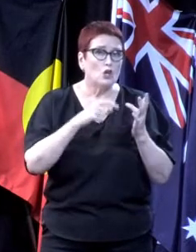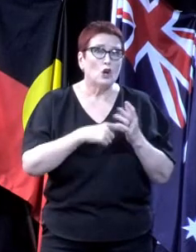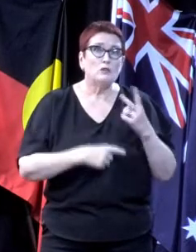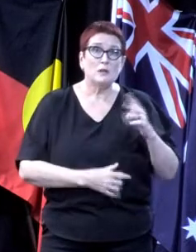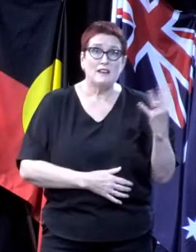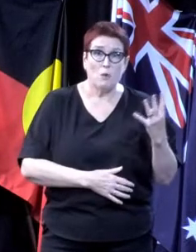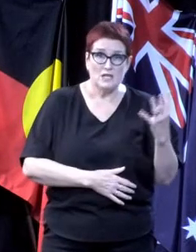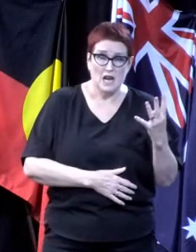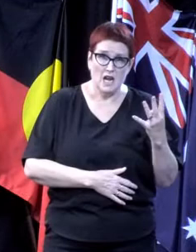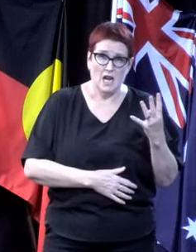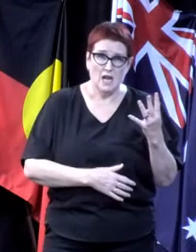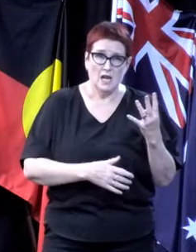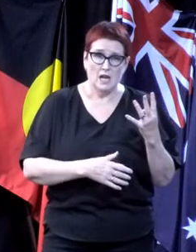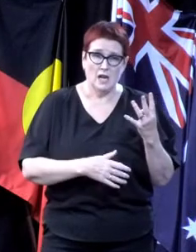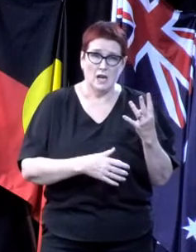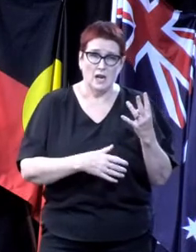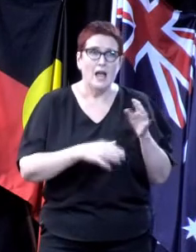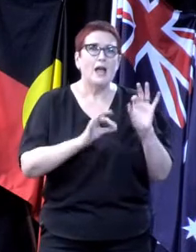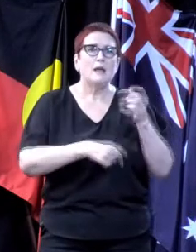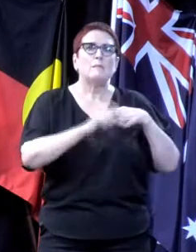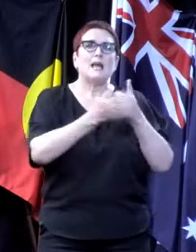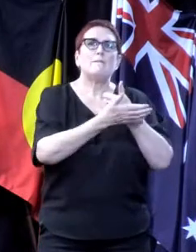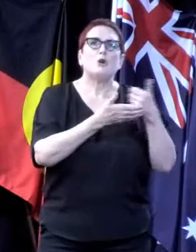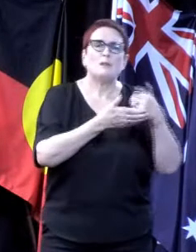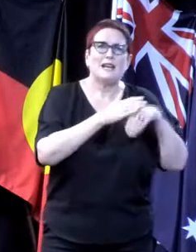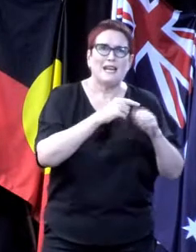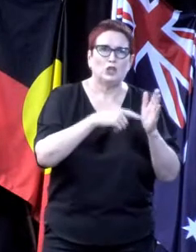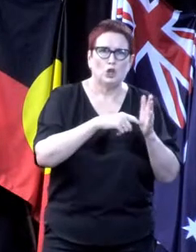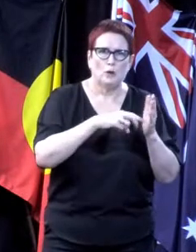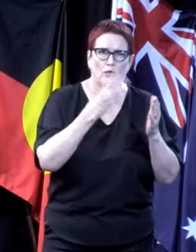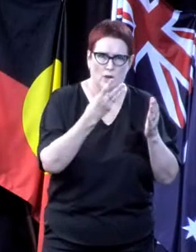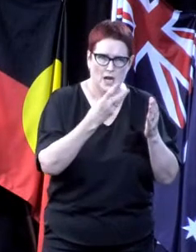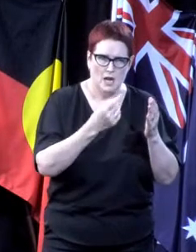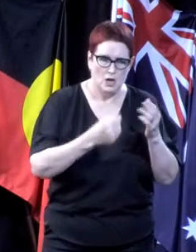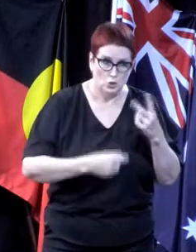Appointed permanently in term three of 2015. Yes. OK. Thank you.